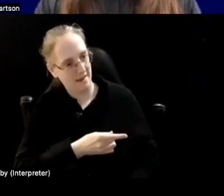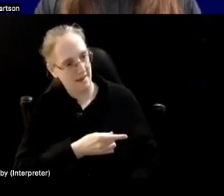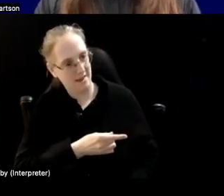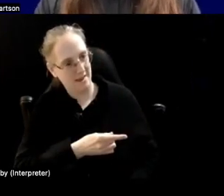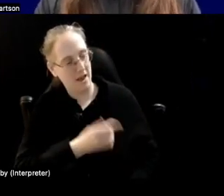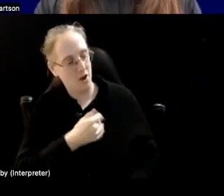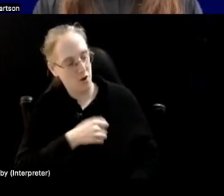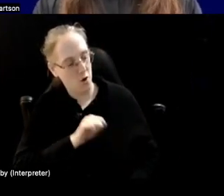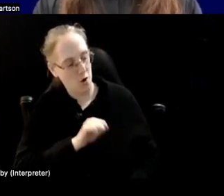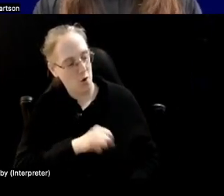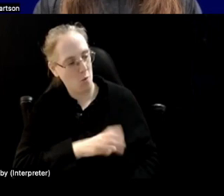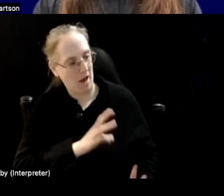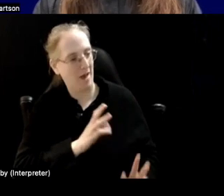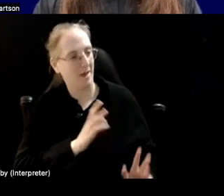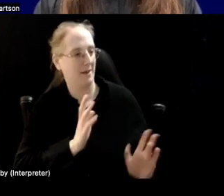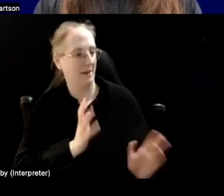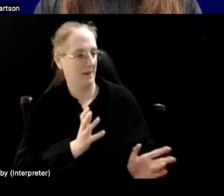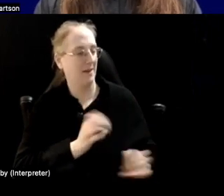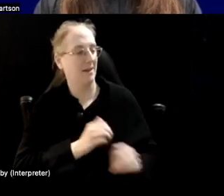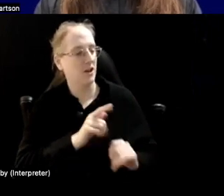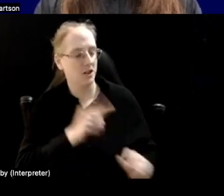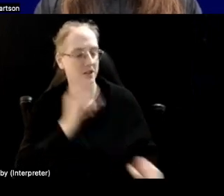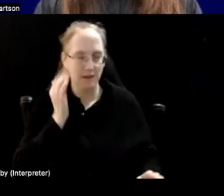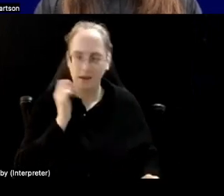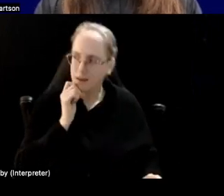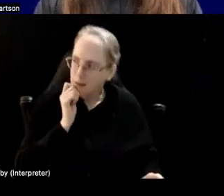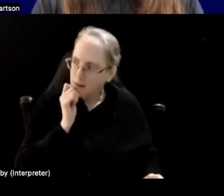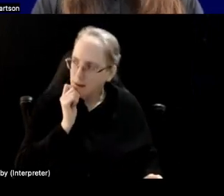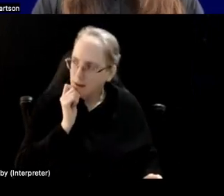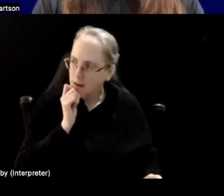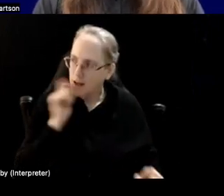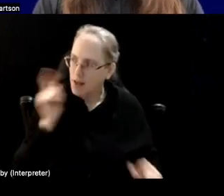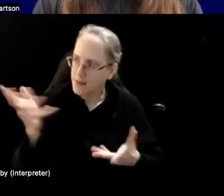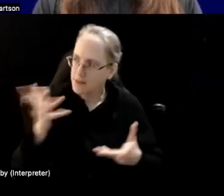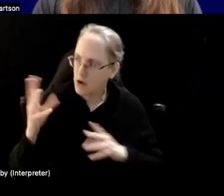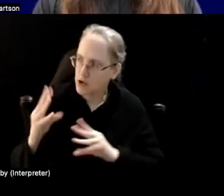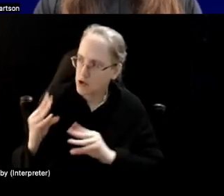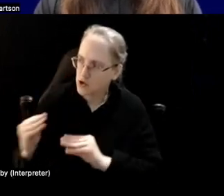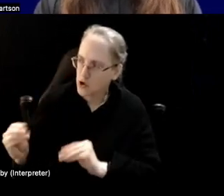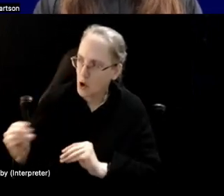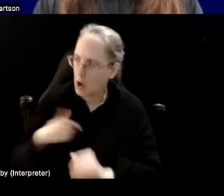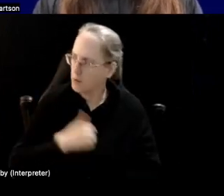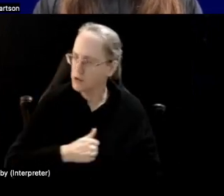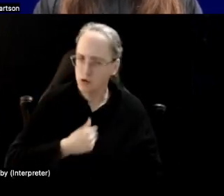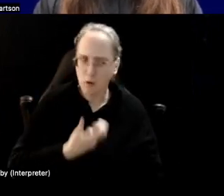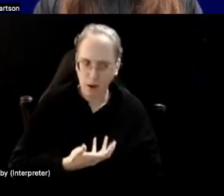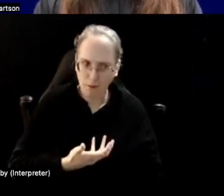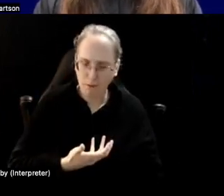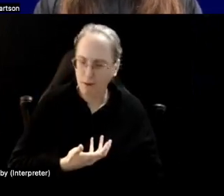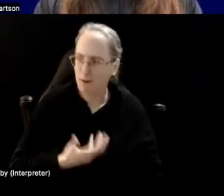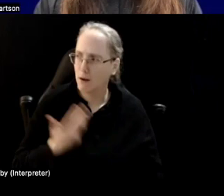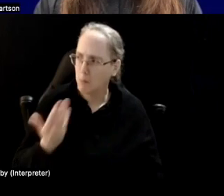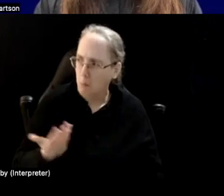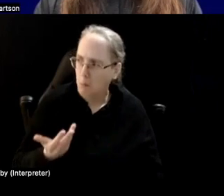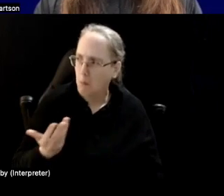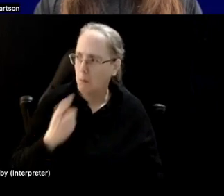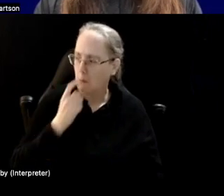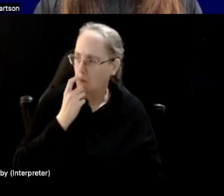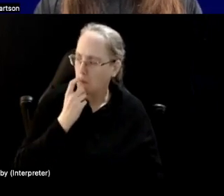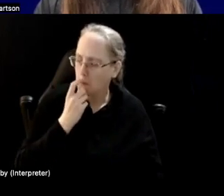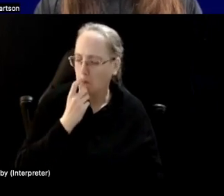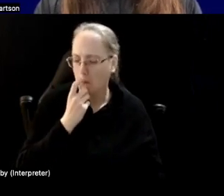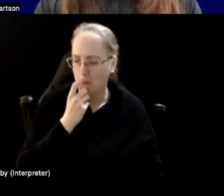ways. She is thinking, "Okay, this interaction has stopped and I was quite enjoying it. What